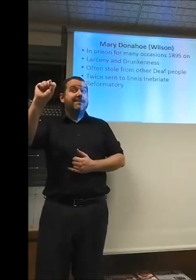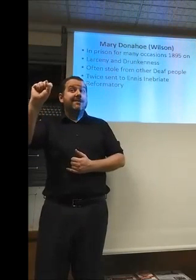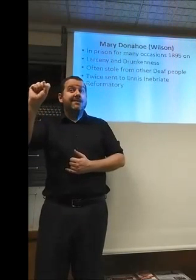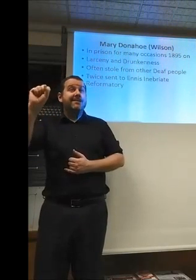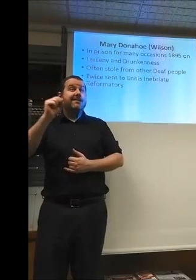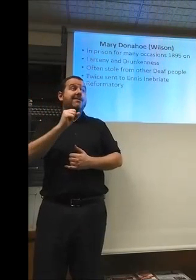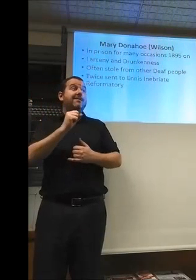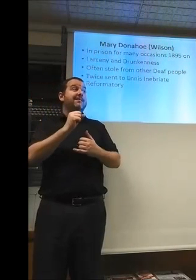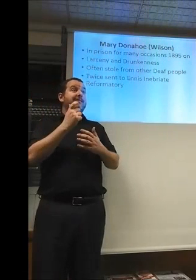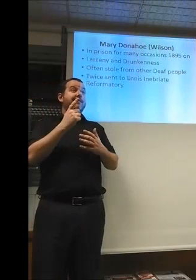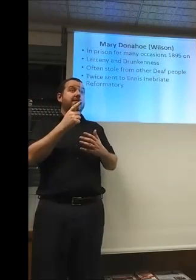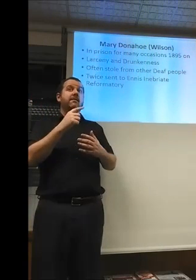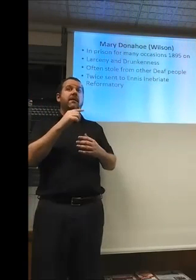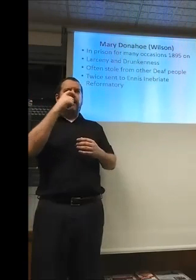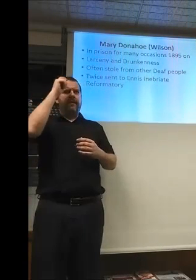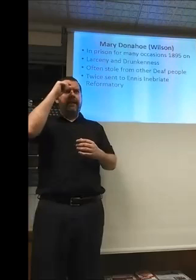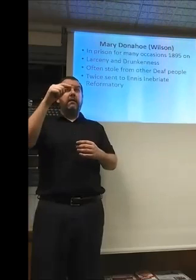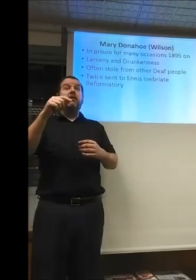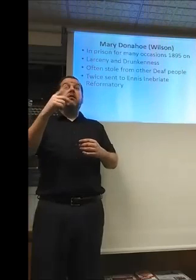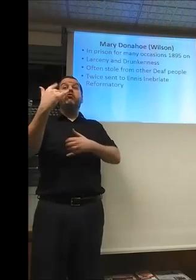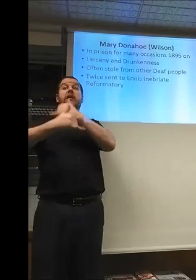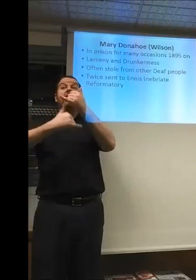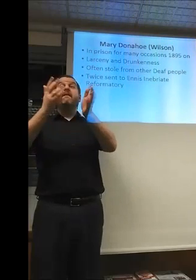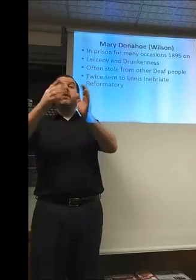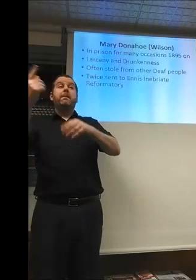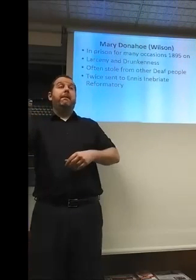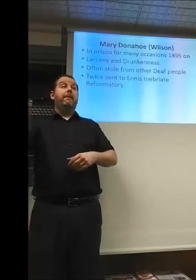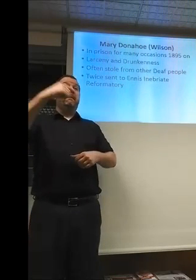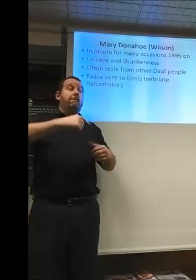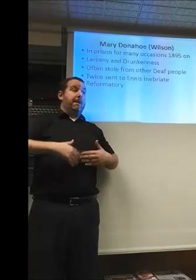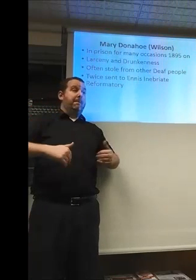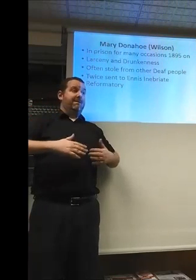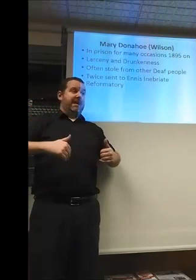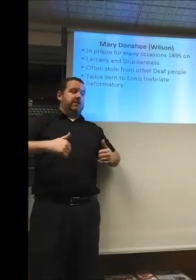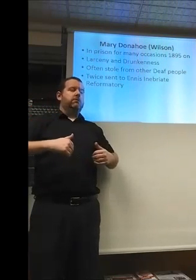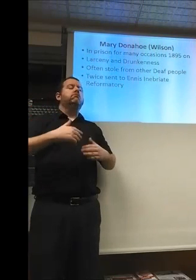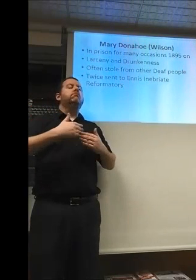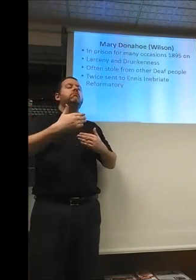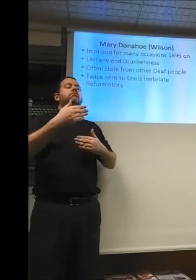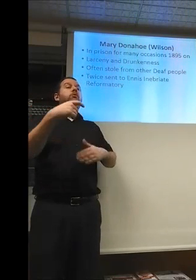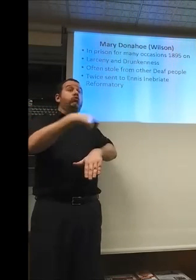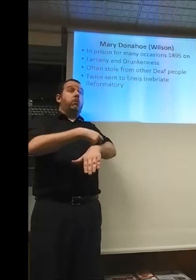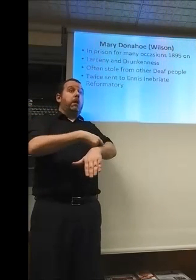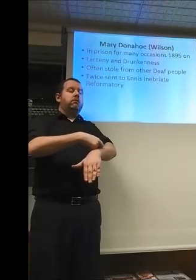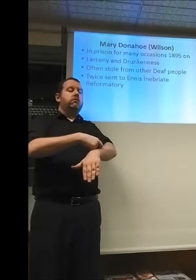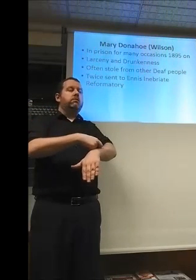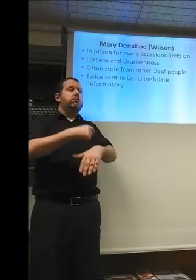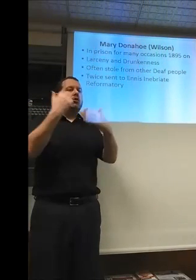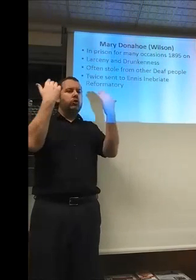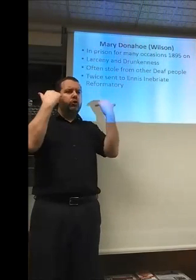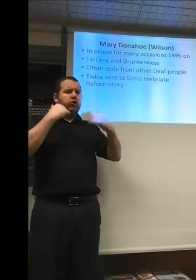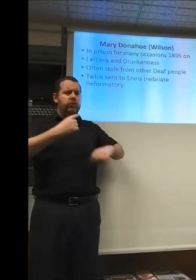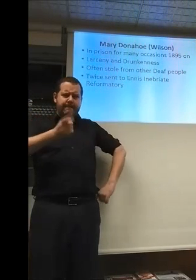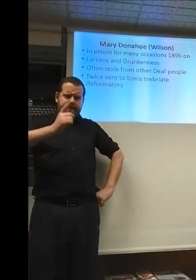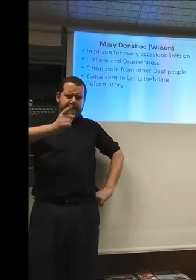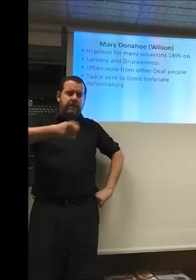and they questioned Maria’s mother about Maria and what had happened.